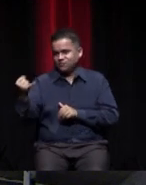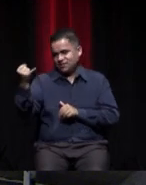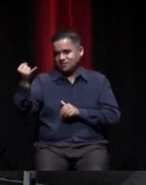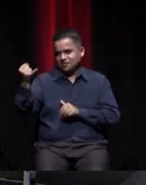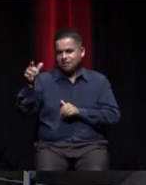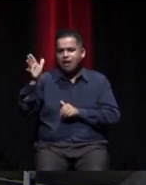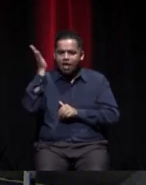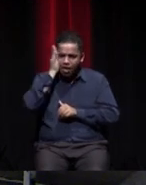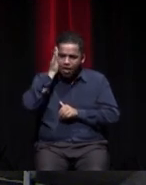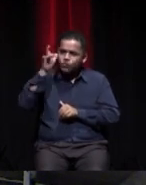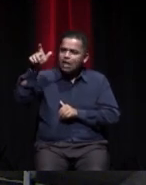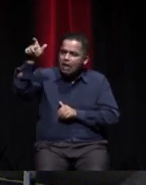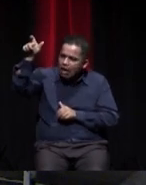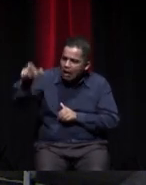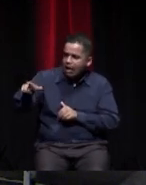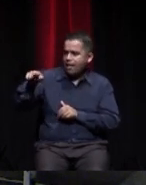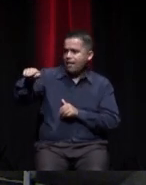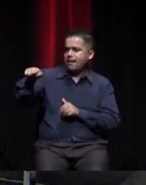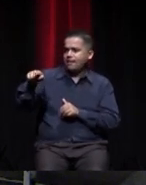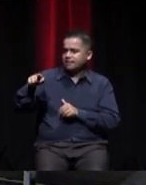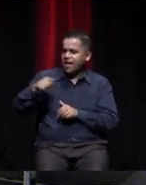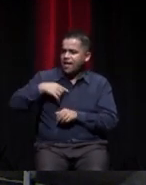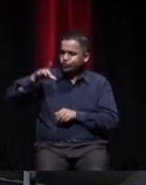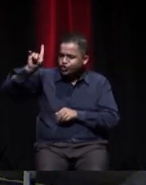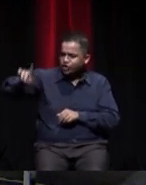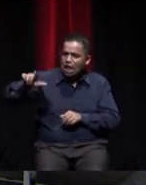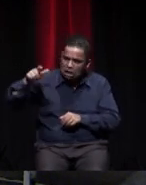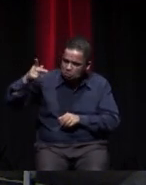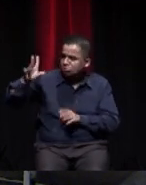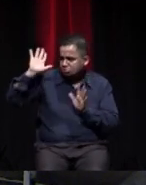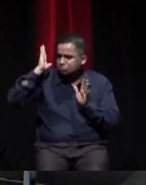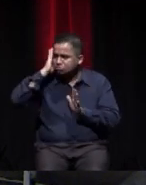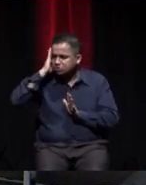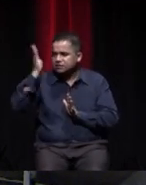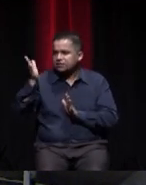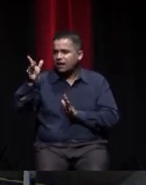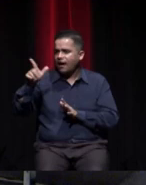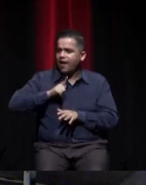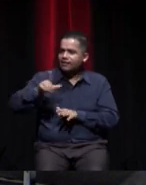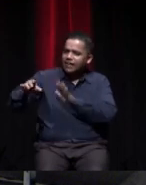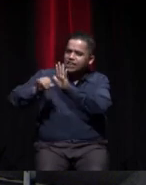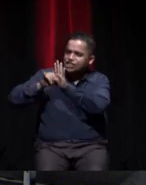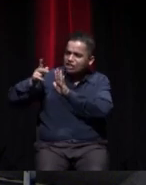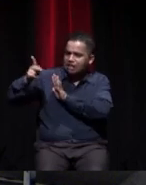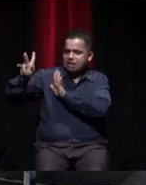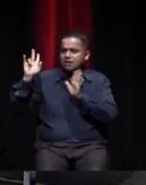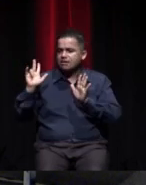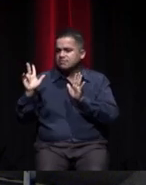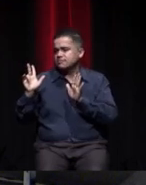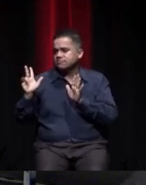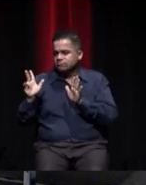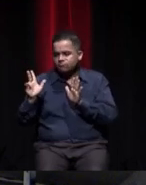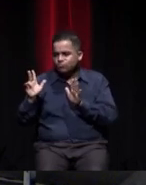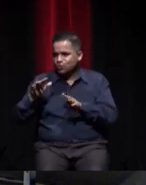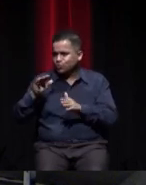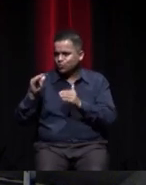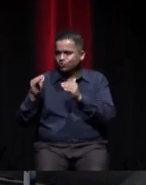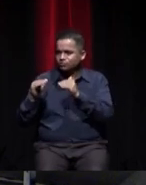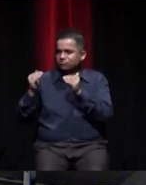He's got an extra right. He has a much more outlined and closed identity,